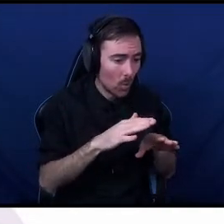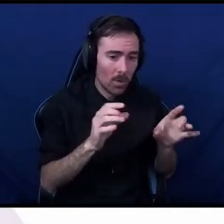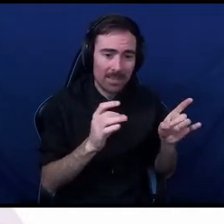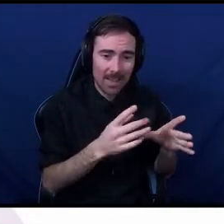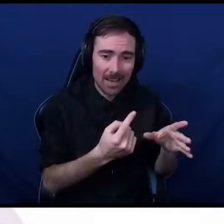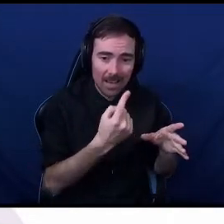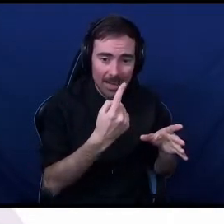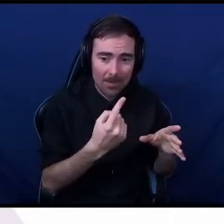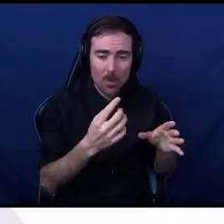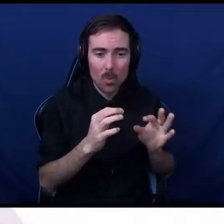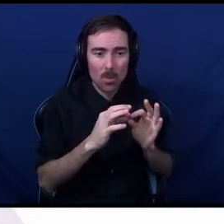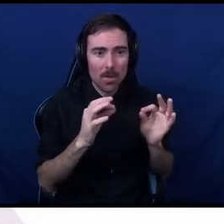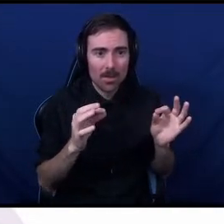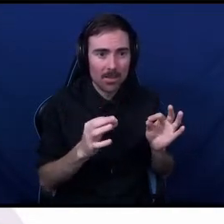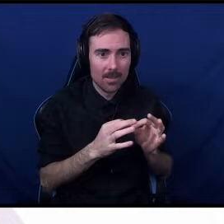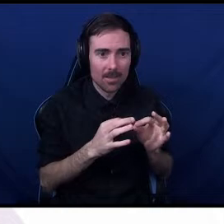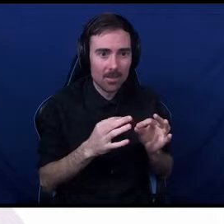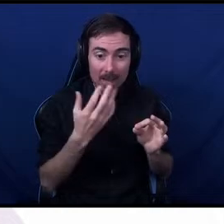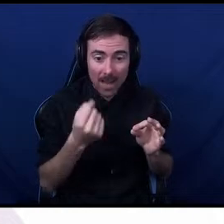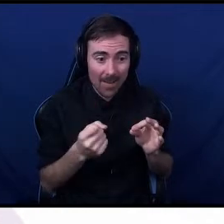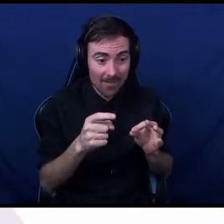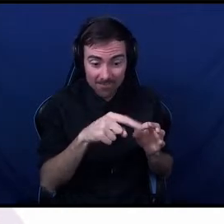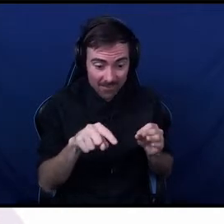we've got some startup founders in the room. And I think that